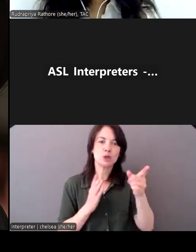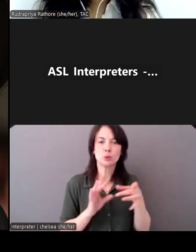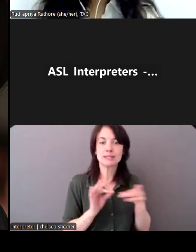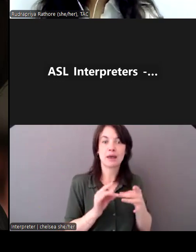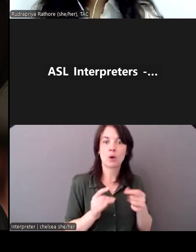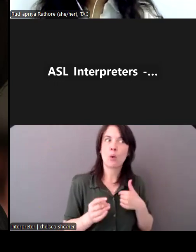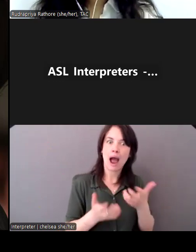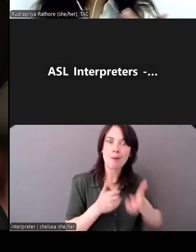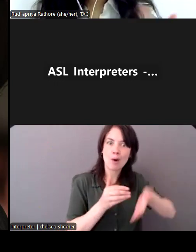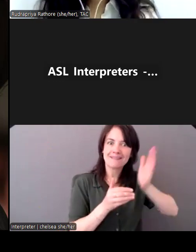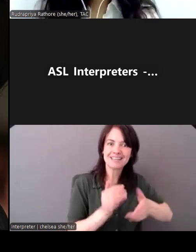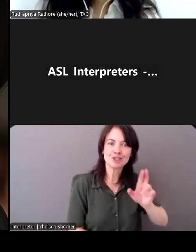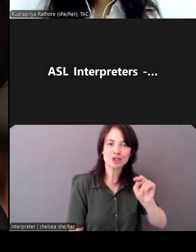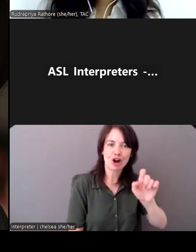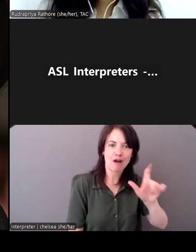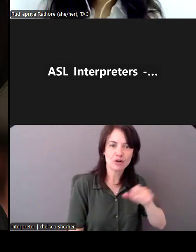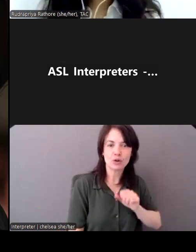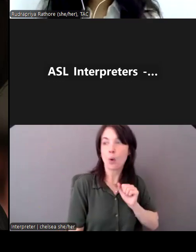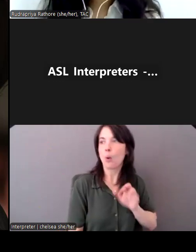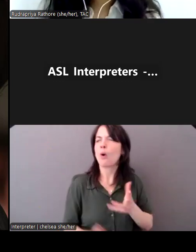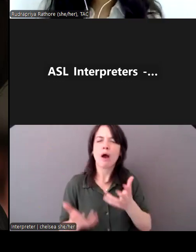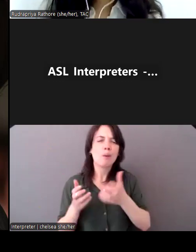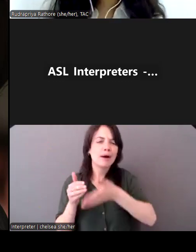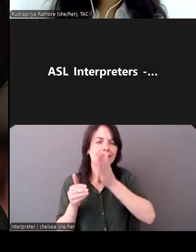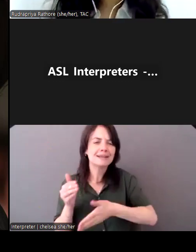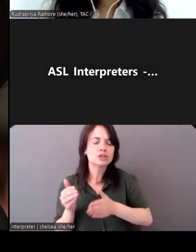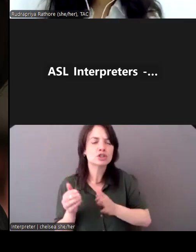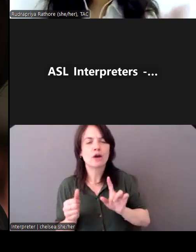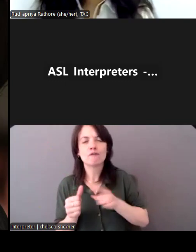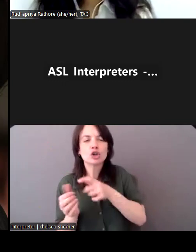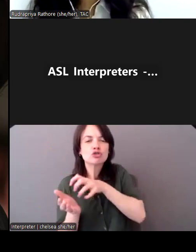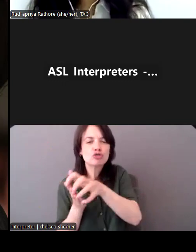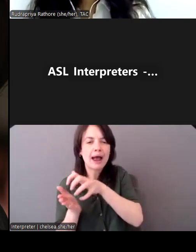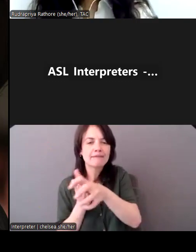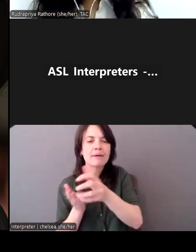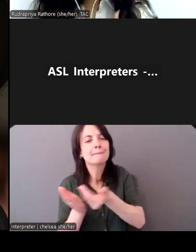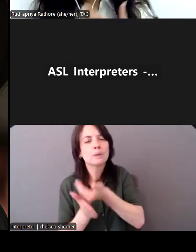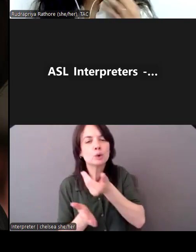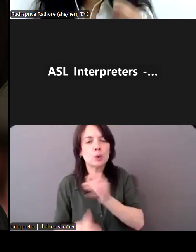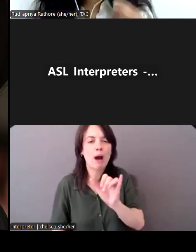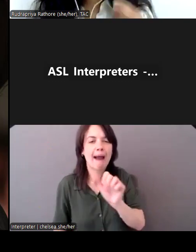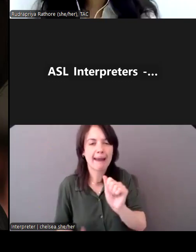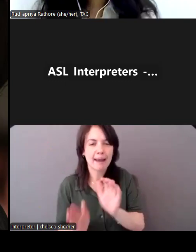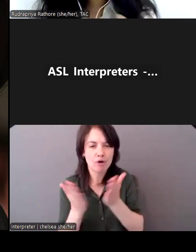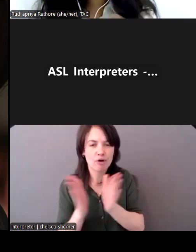do you want to finish the first draft of your new young adult novel by next July um being specific